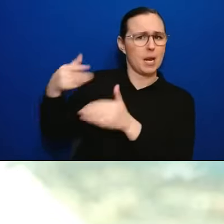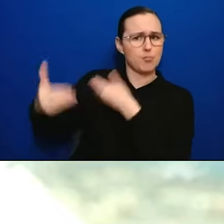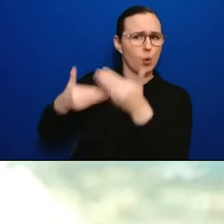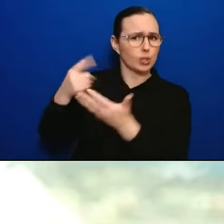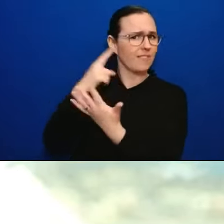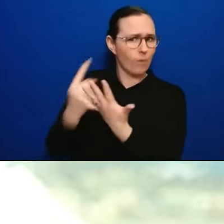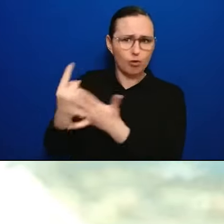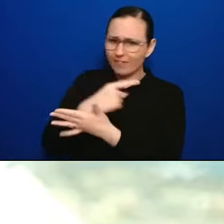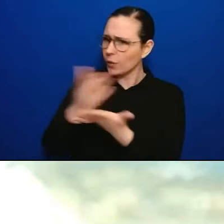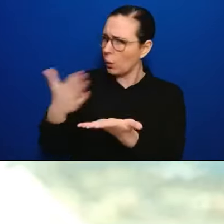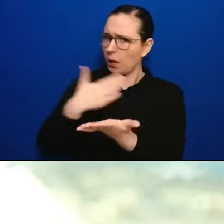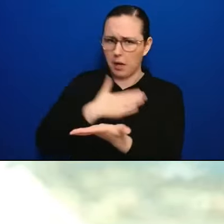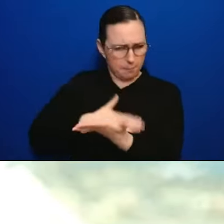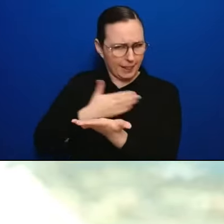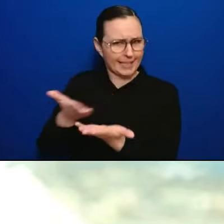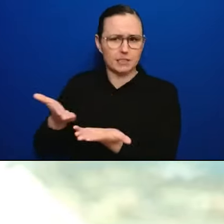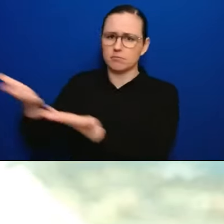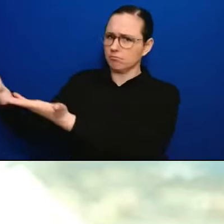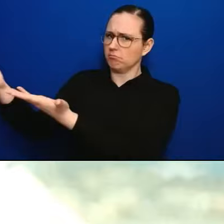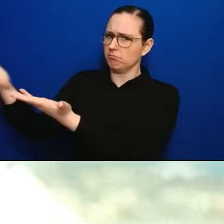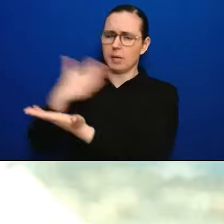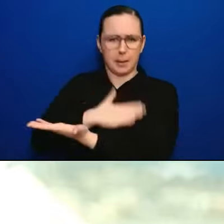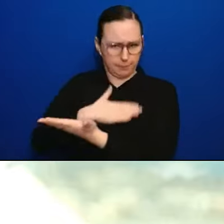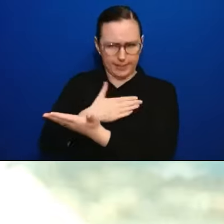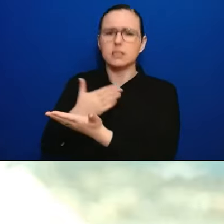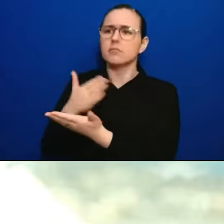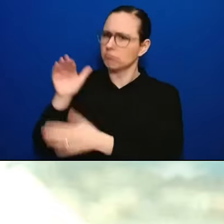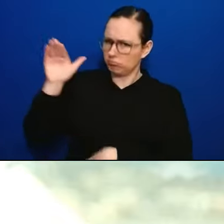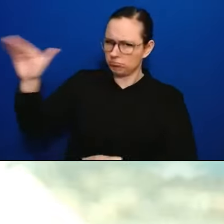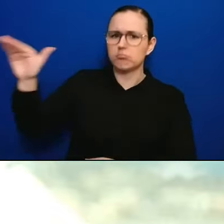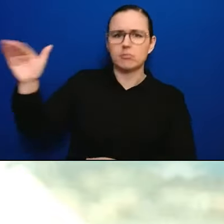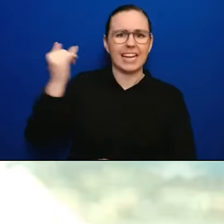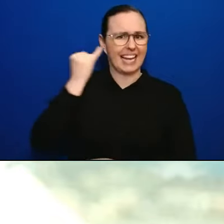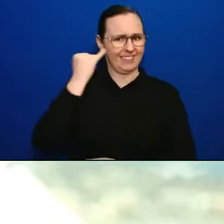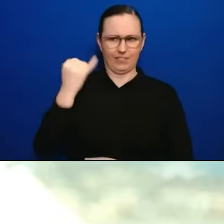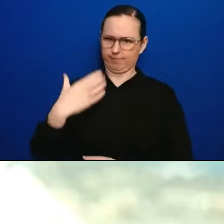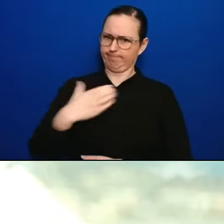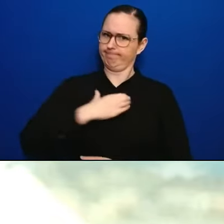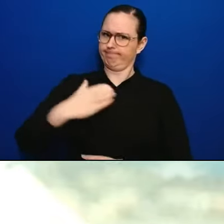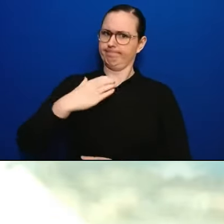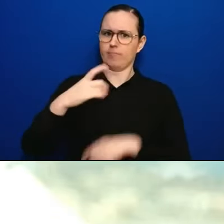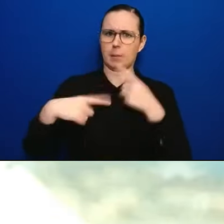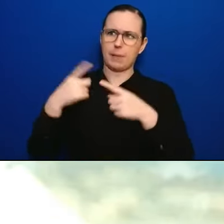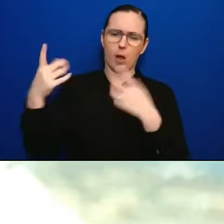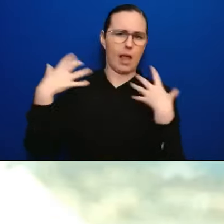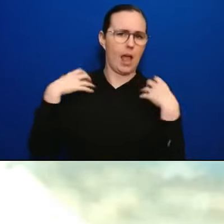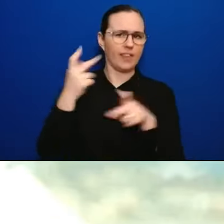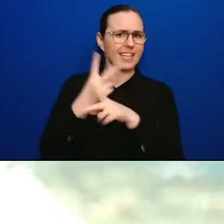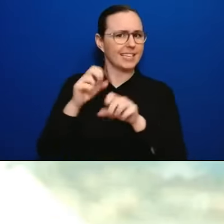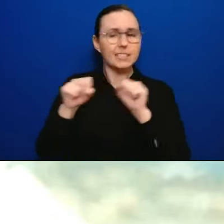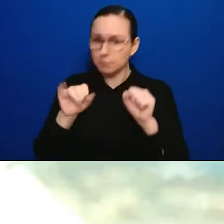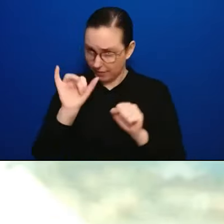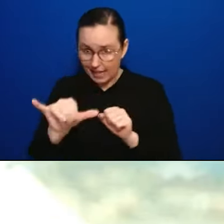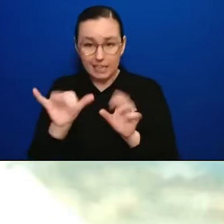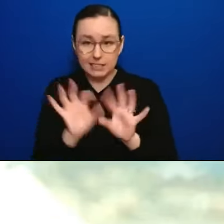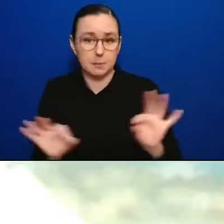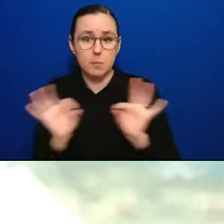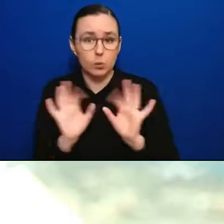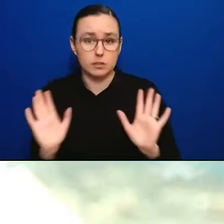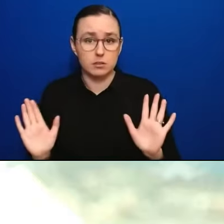And if there's a specific complaint, there's an independent process to review those complaints. And I encourage people to take